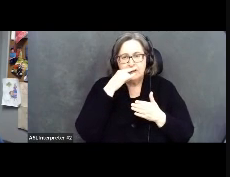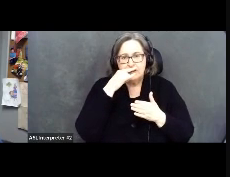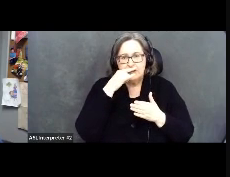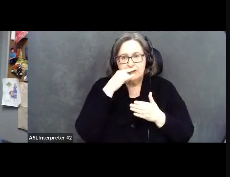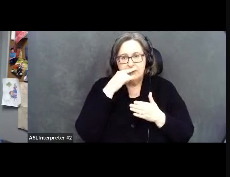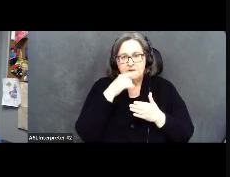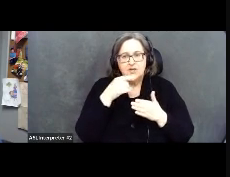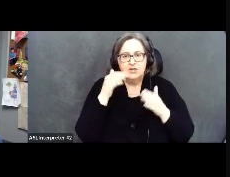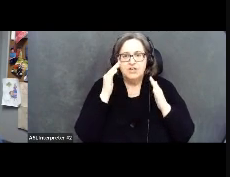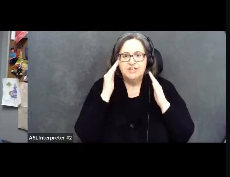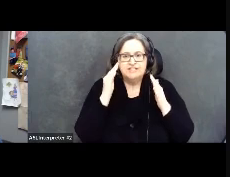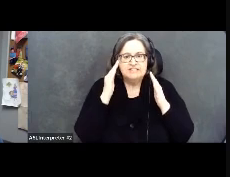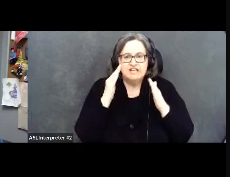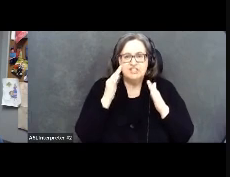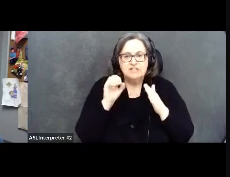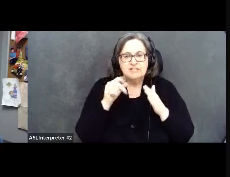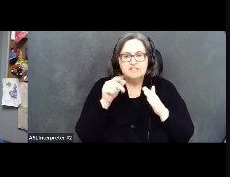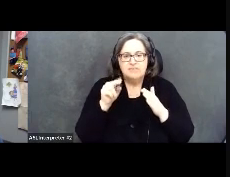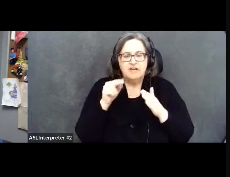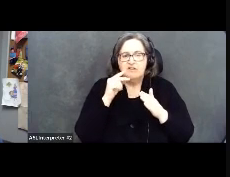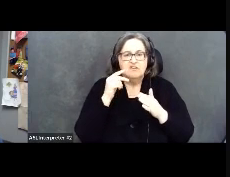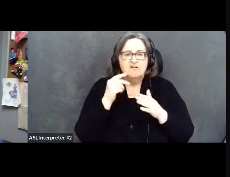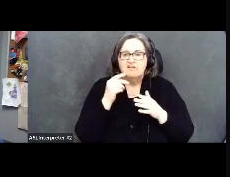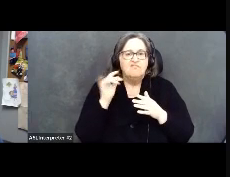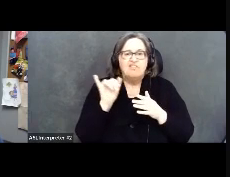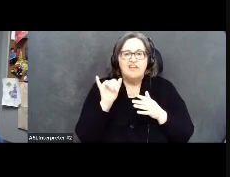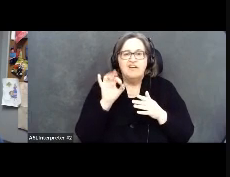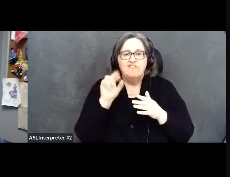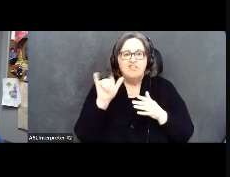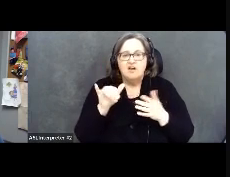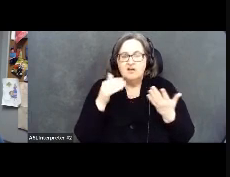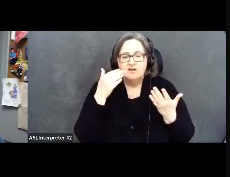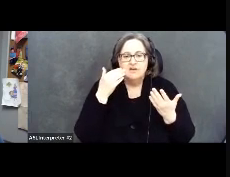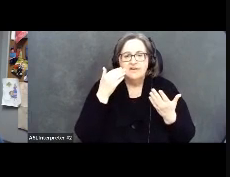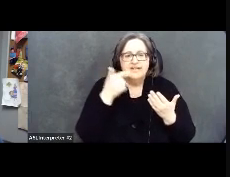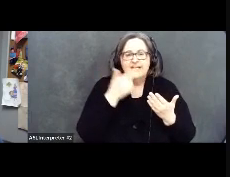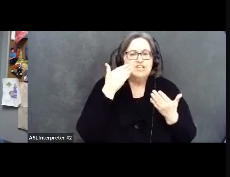attention span of a Gnat. He was in first grade.